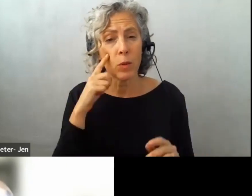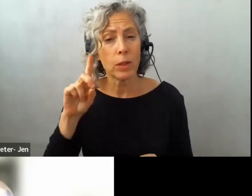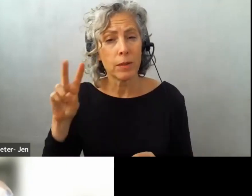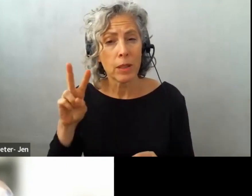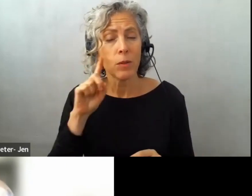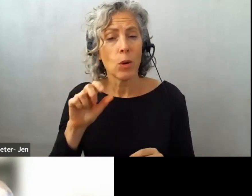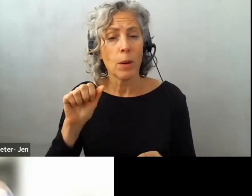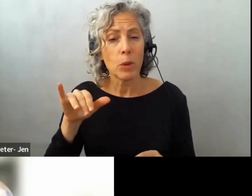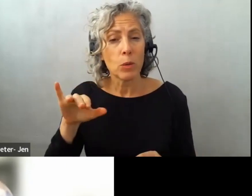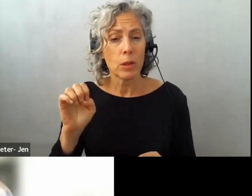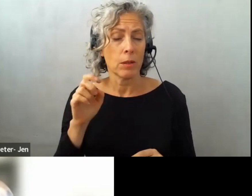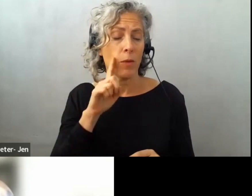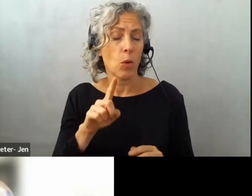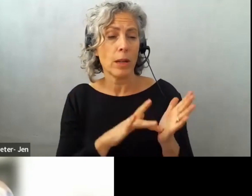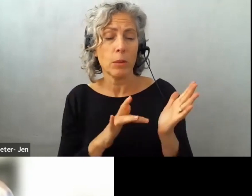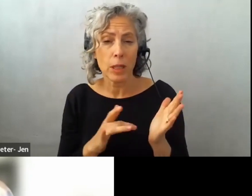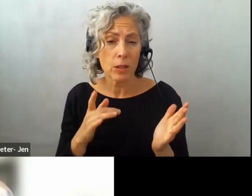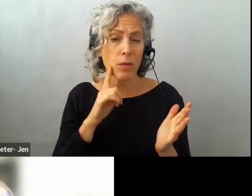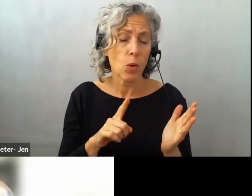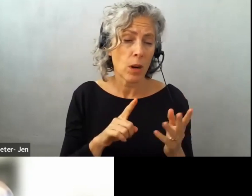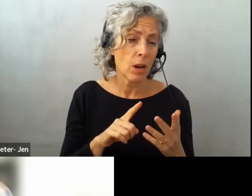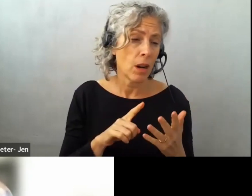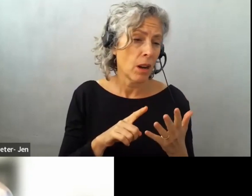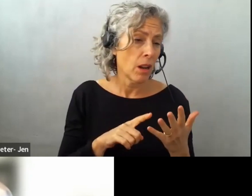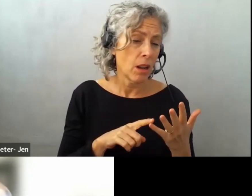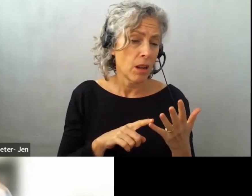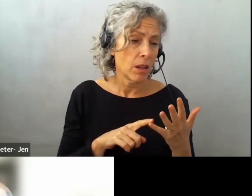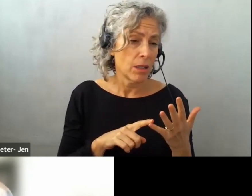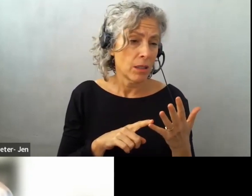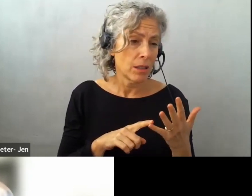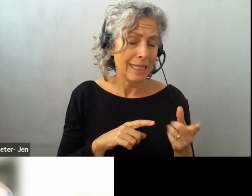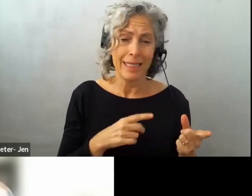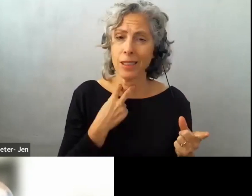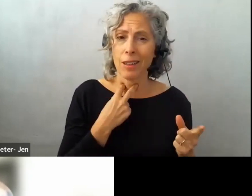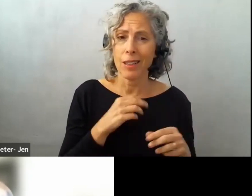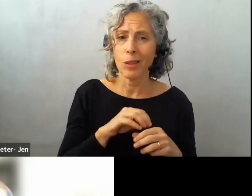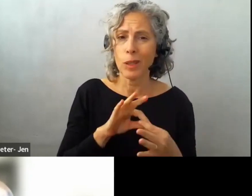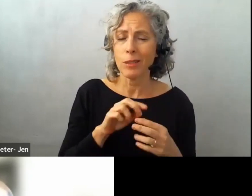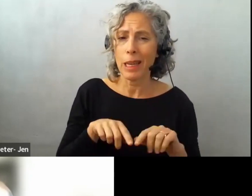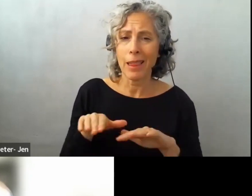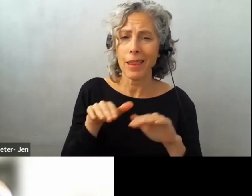for exploitation, for being stuck in relationships that are